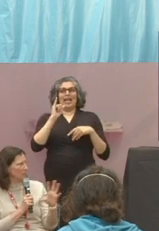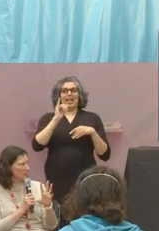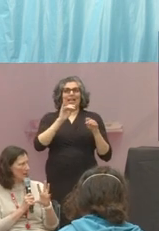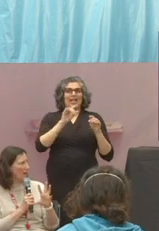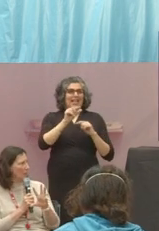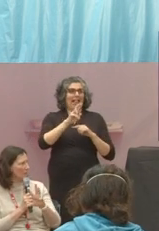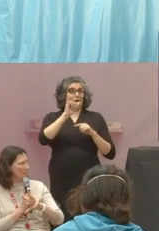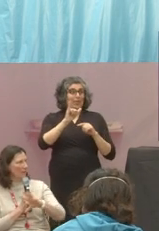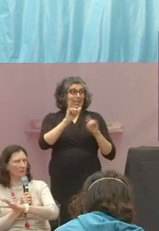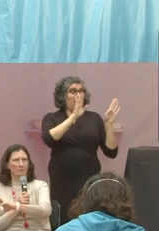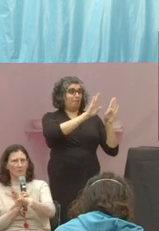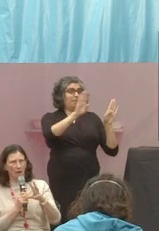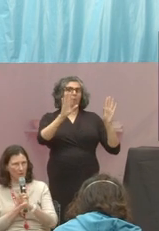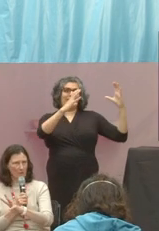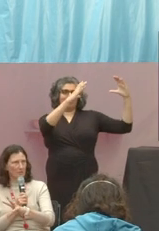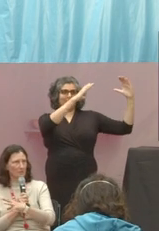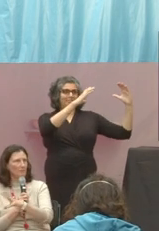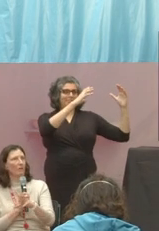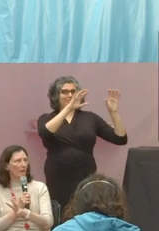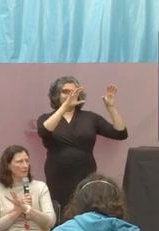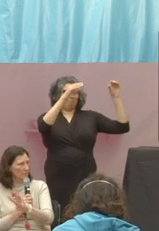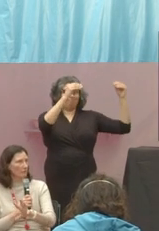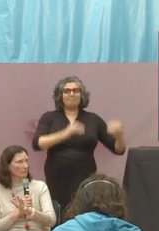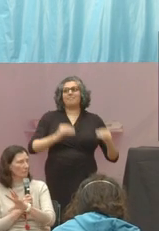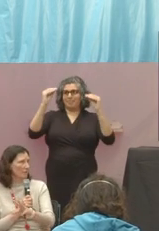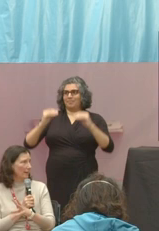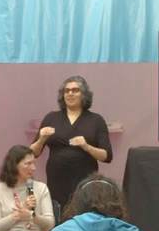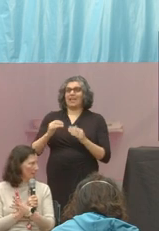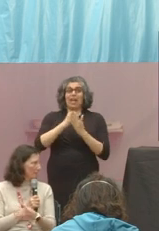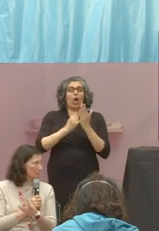pictures out. And there is art still still residing in this